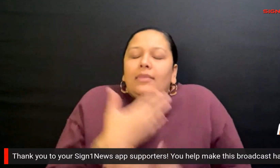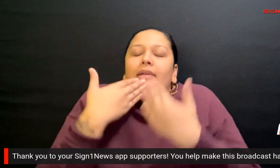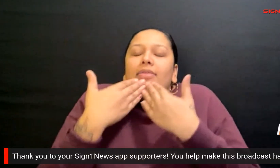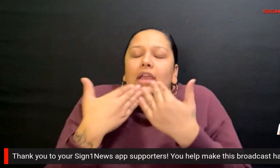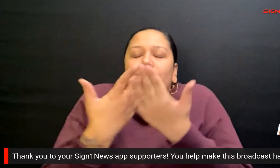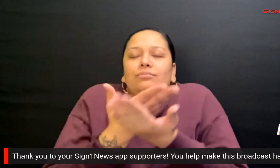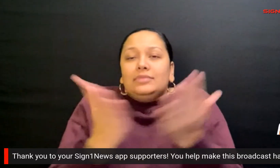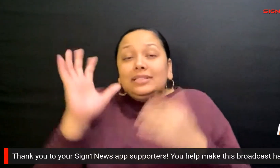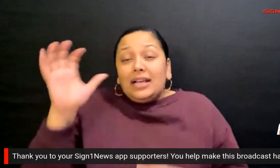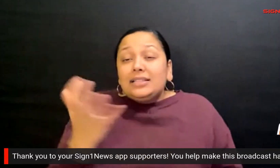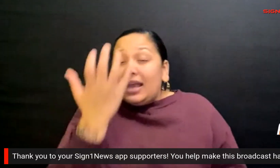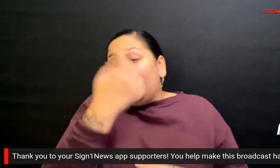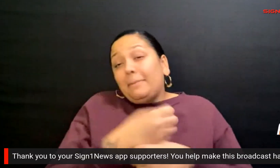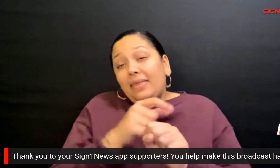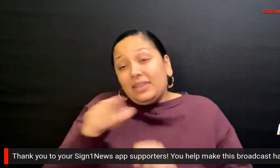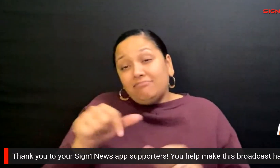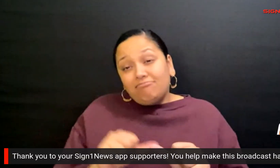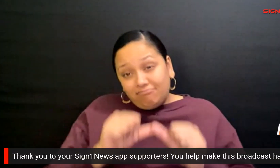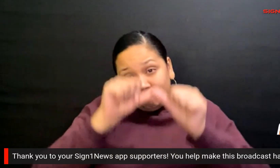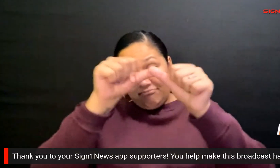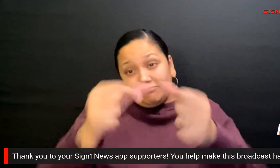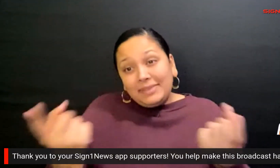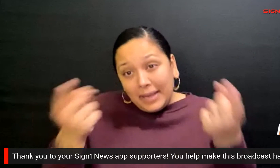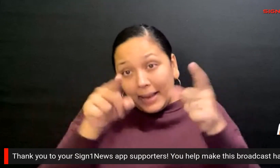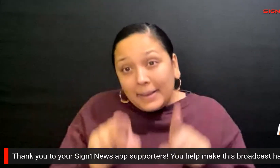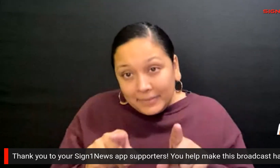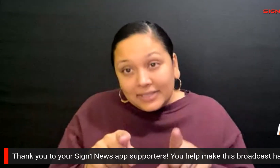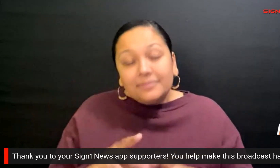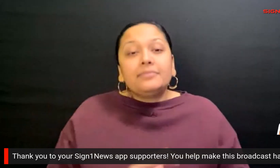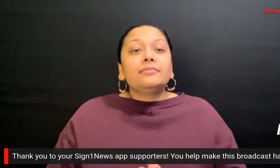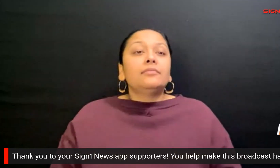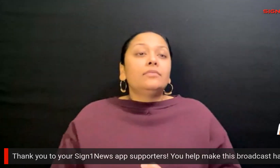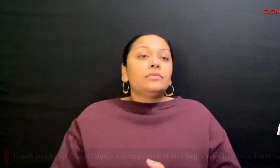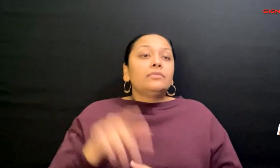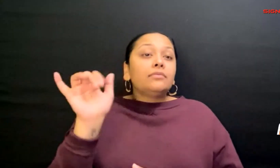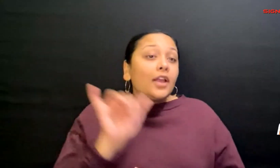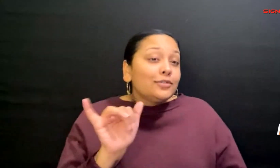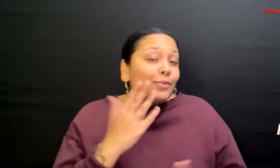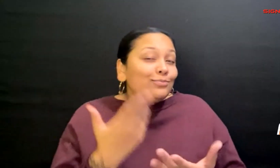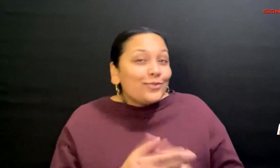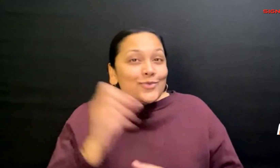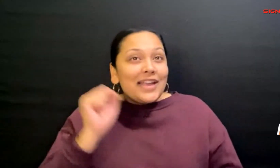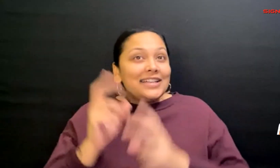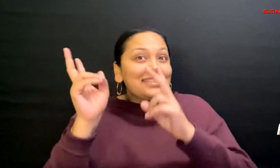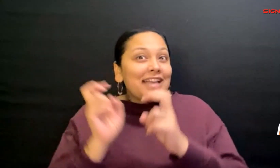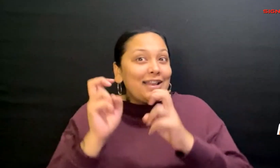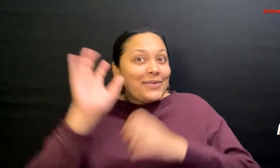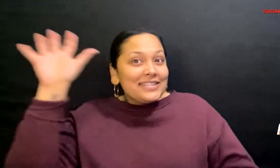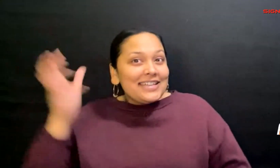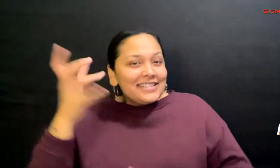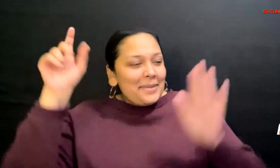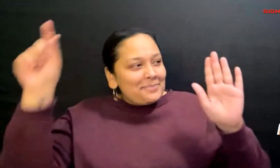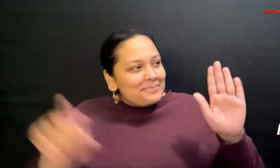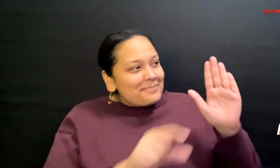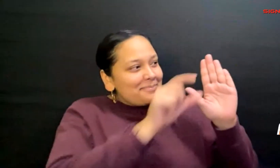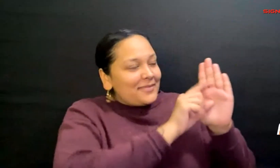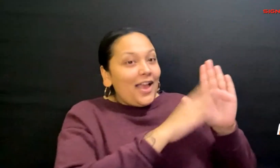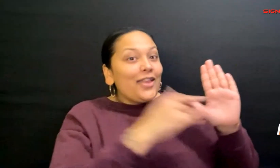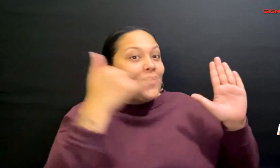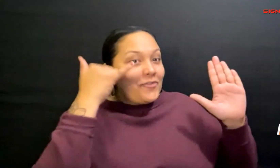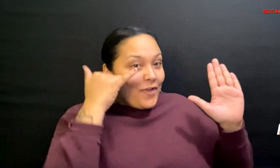supporters you help make this broadcast happen you can download the Sign1News at by heading to